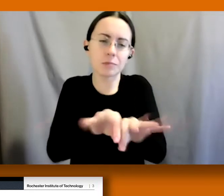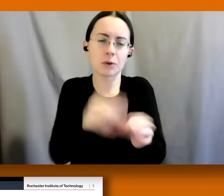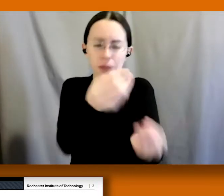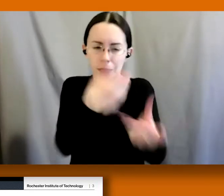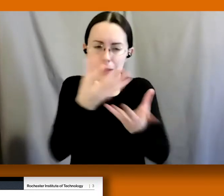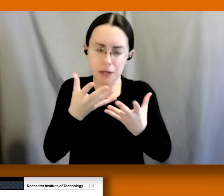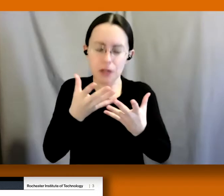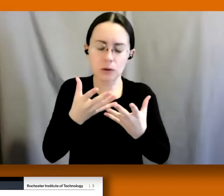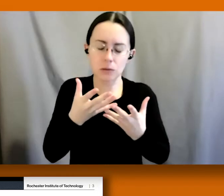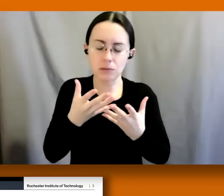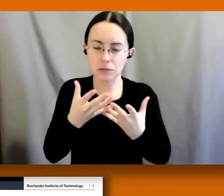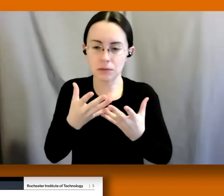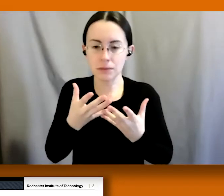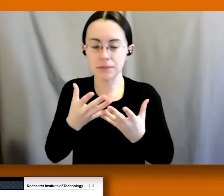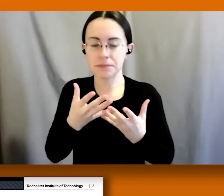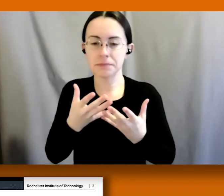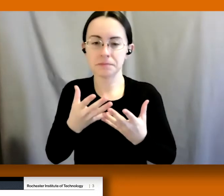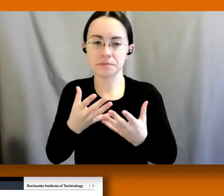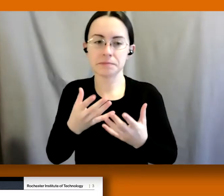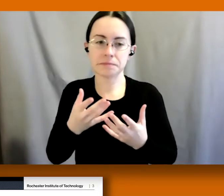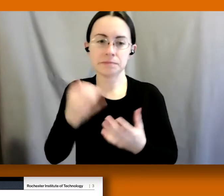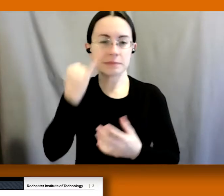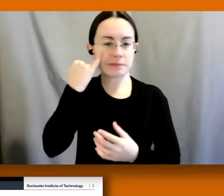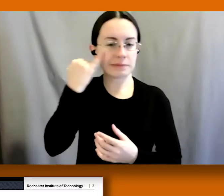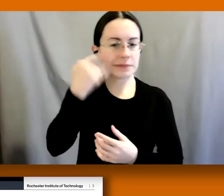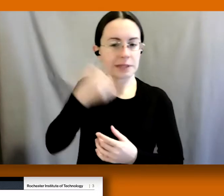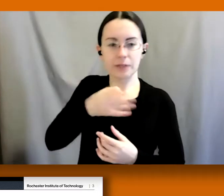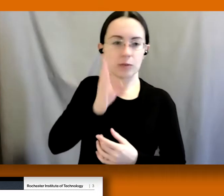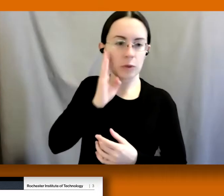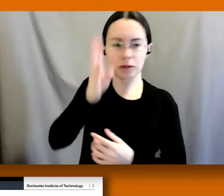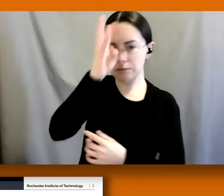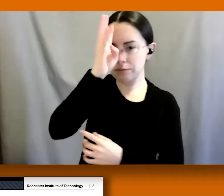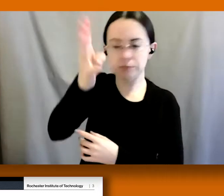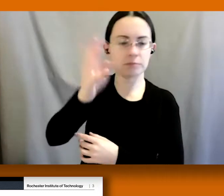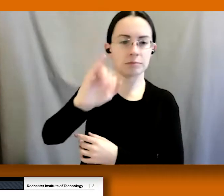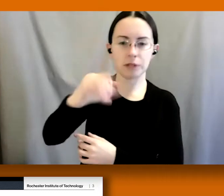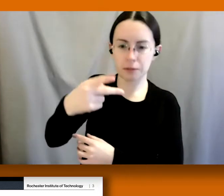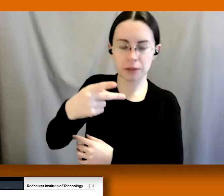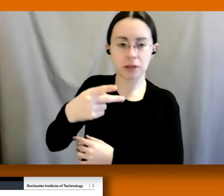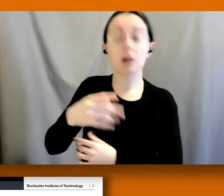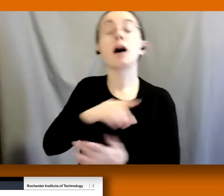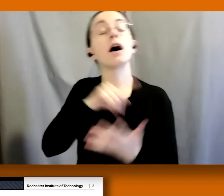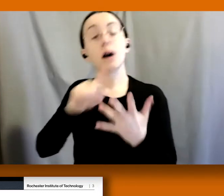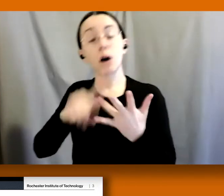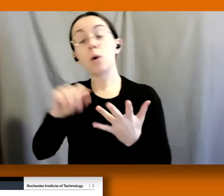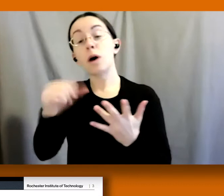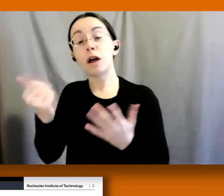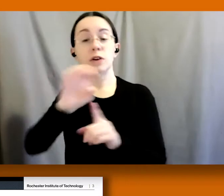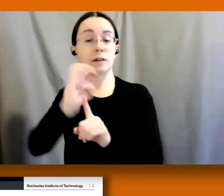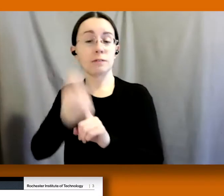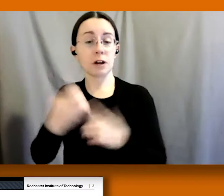if it's gonna involve something like that. And environmental health and safety.